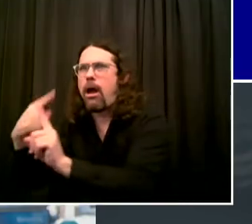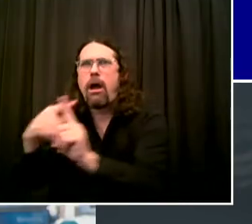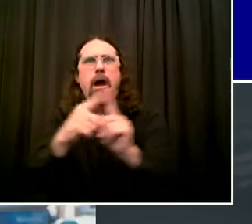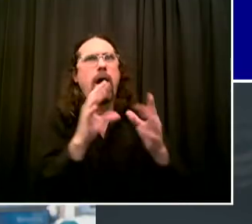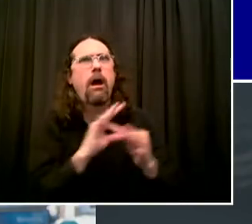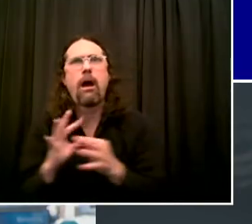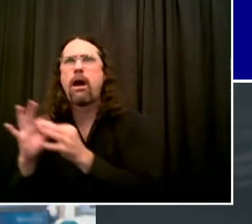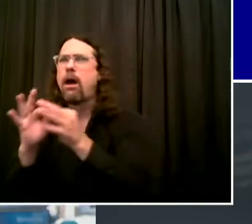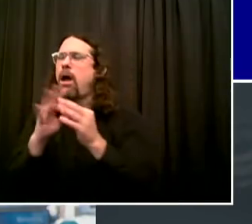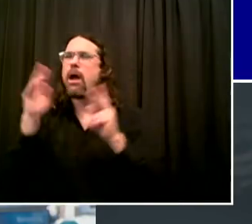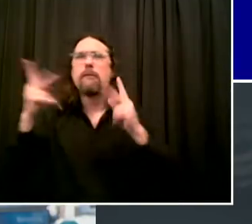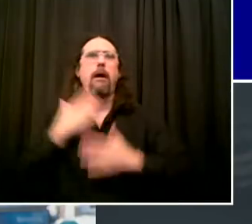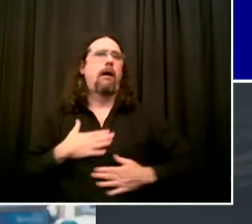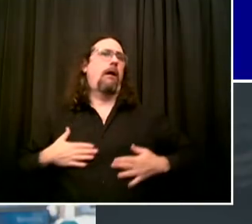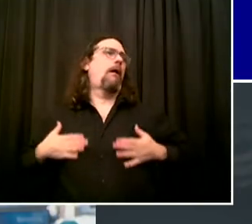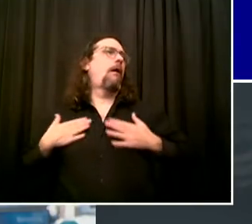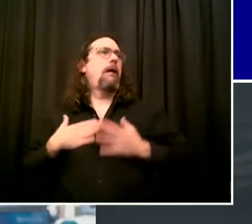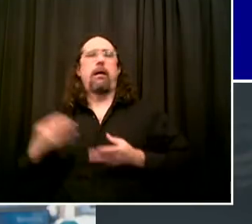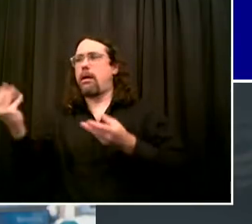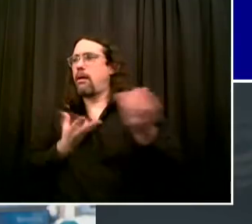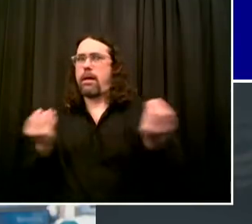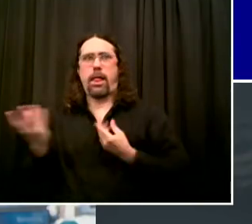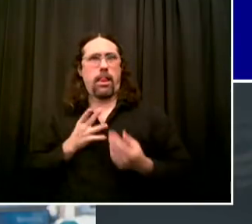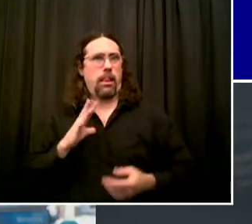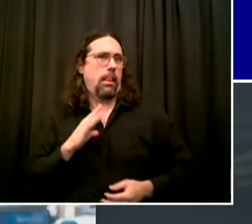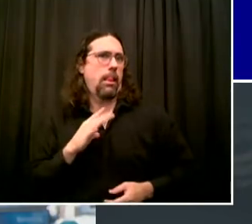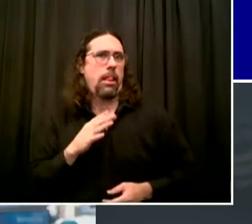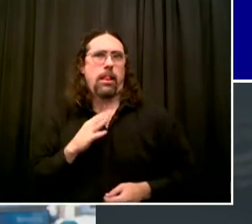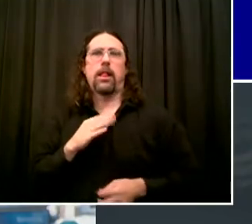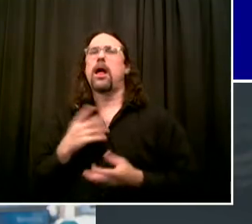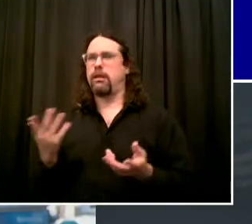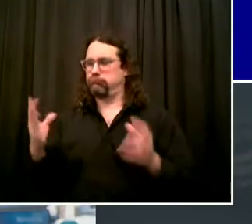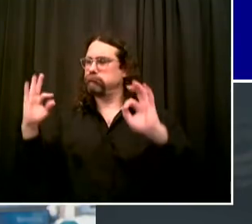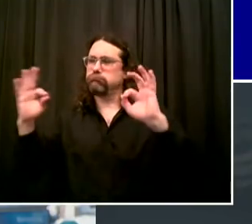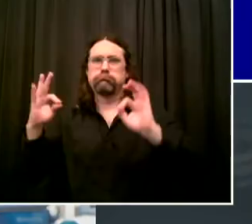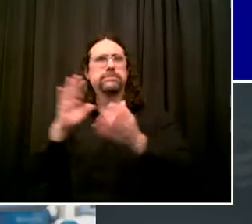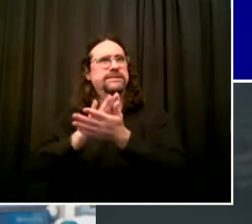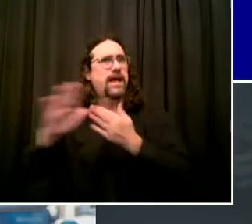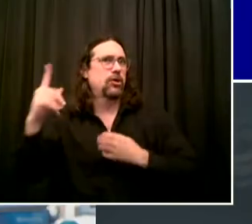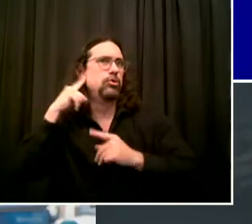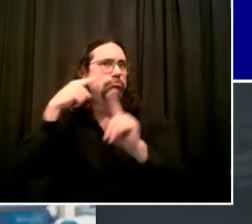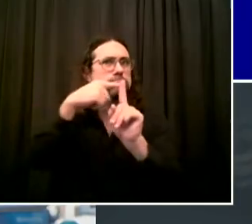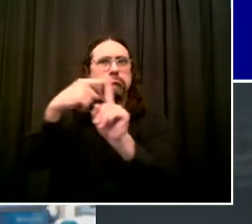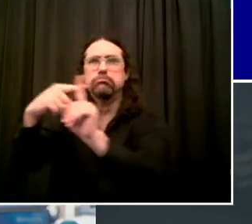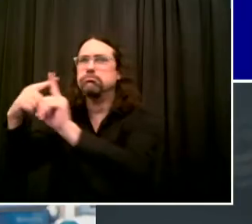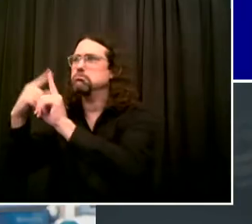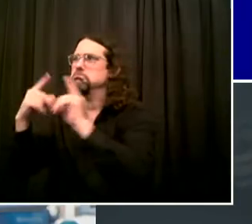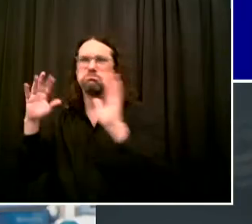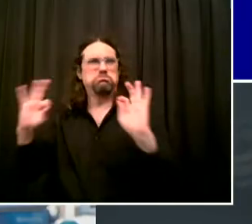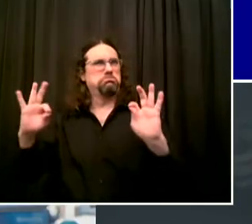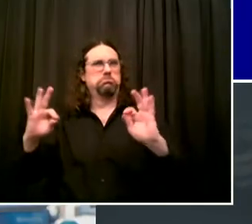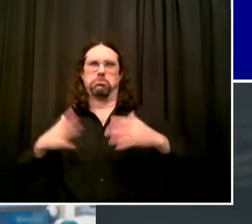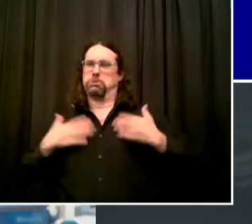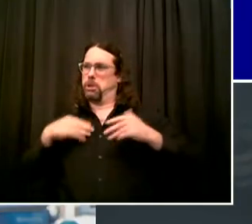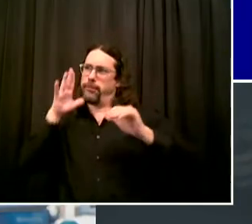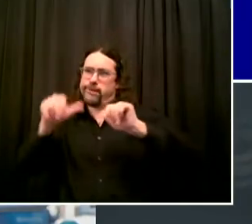DINING IS WORKING, PERIOD. THAT IS WHERE WE NEED TO BE AS WE